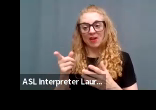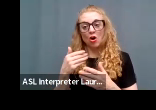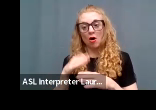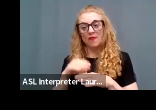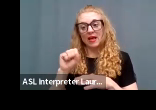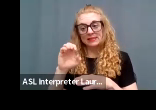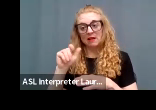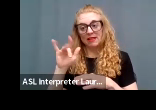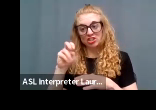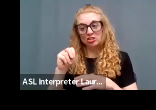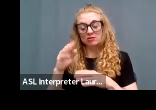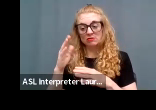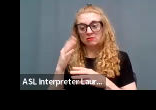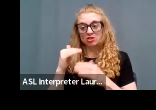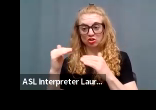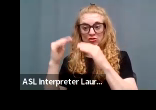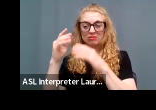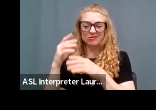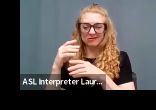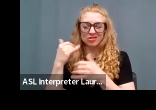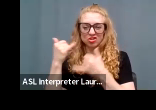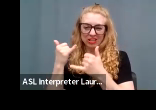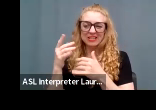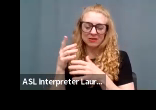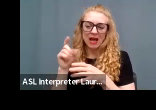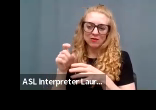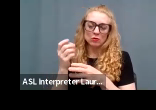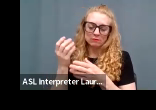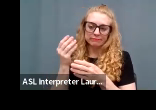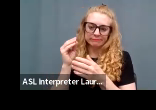need to make sure that's changed right so things of that issue and then here's the most important